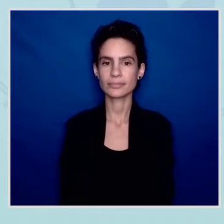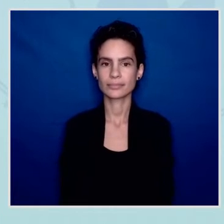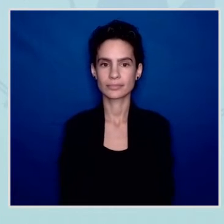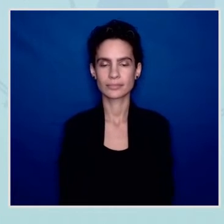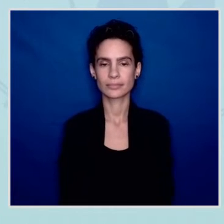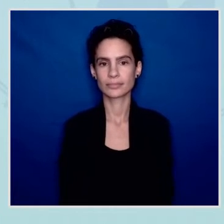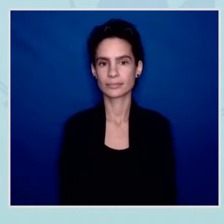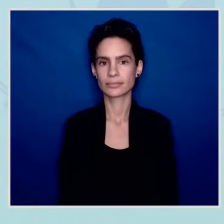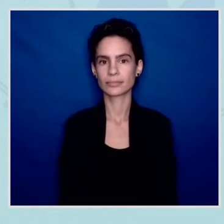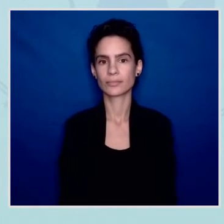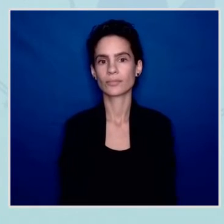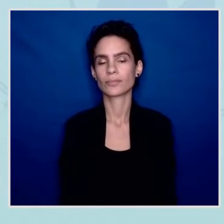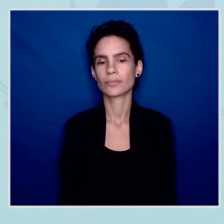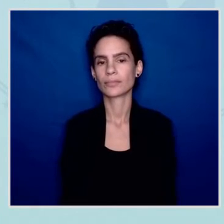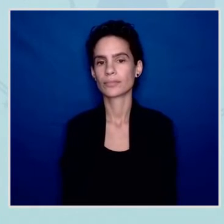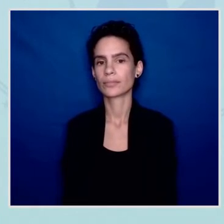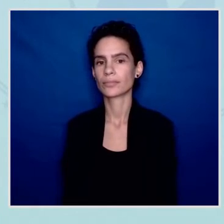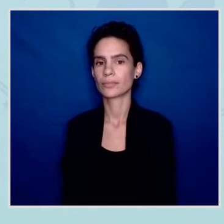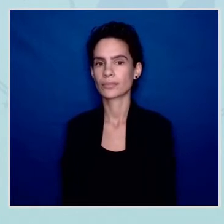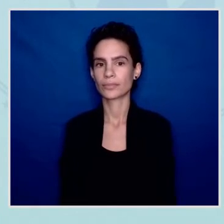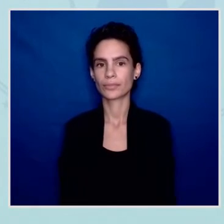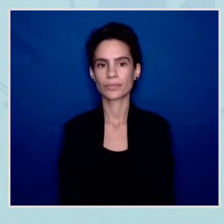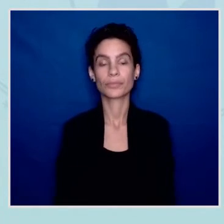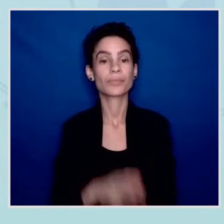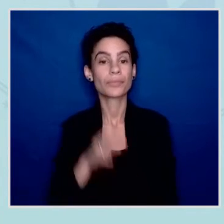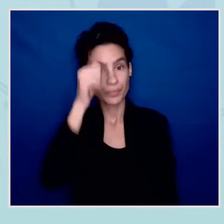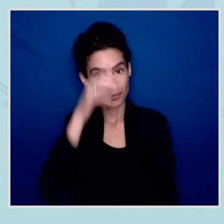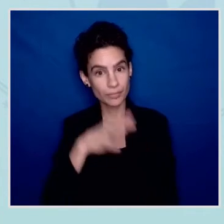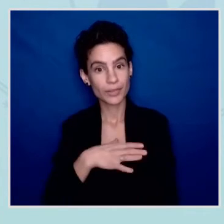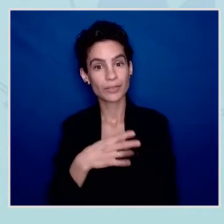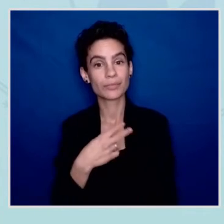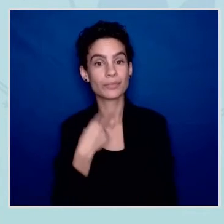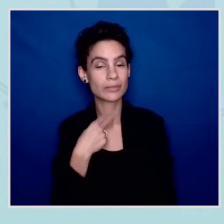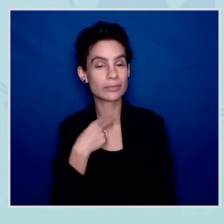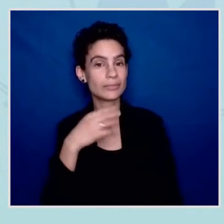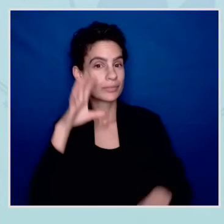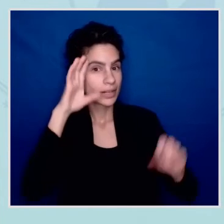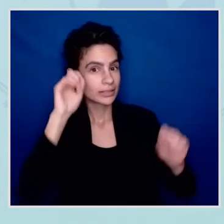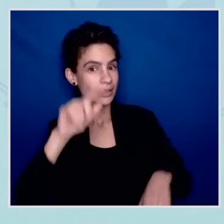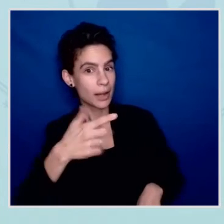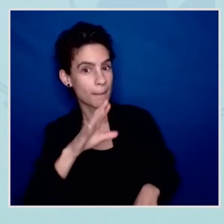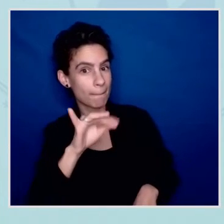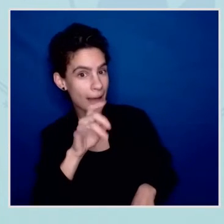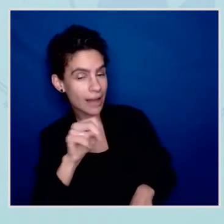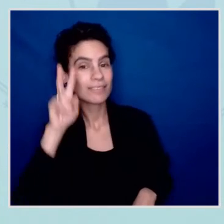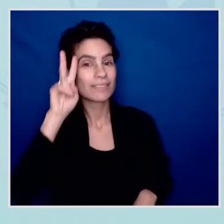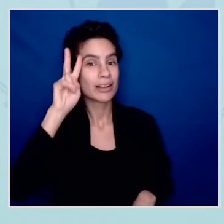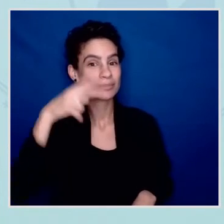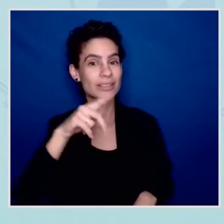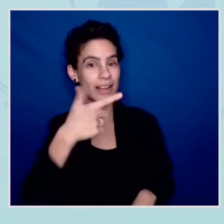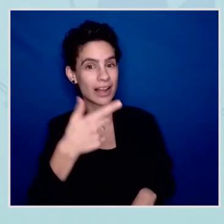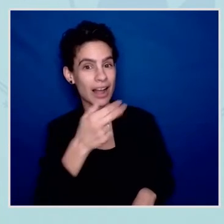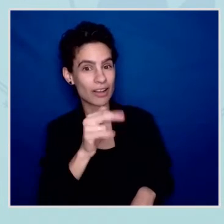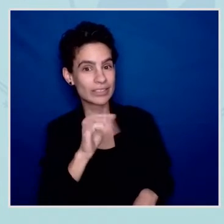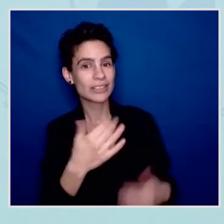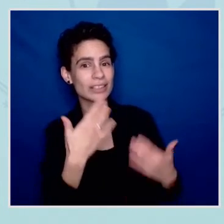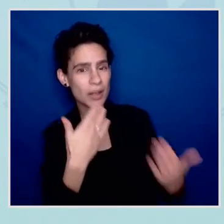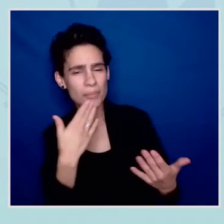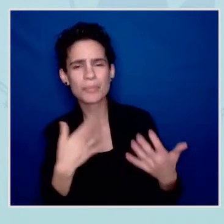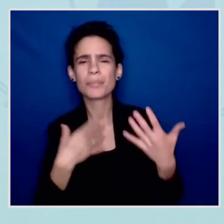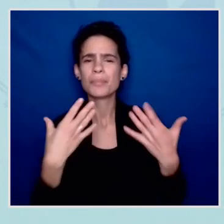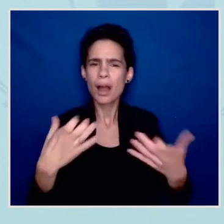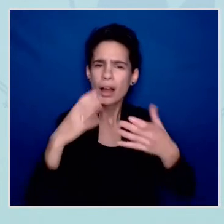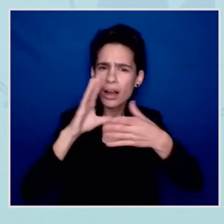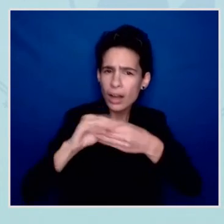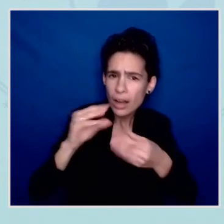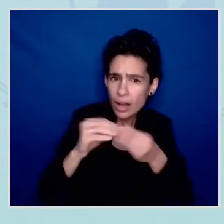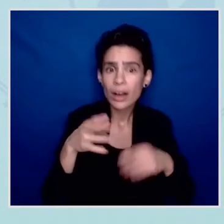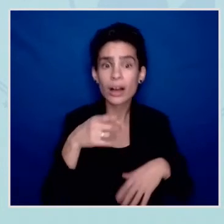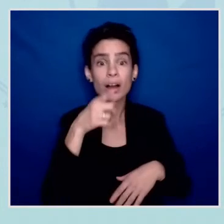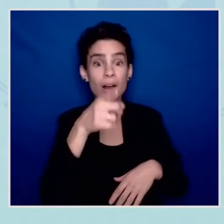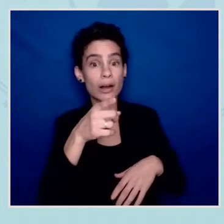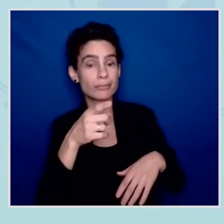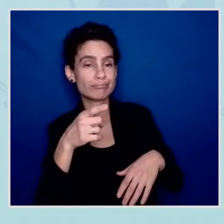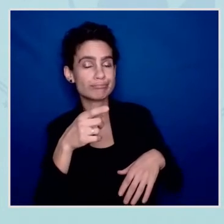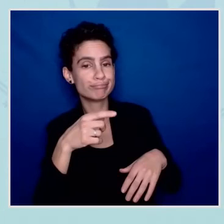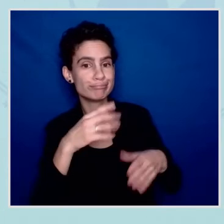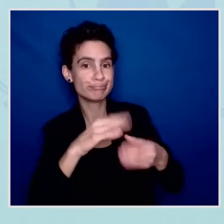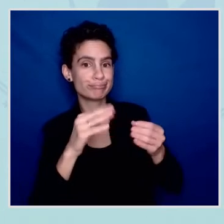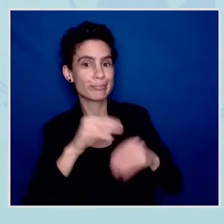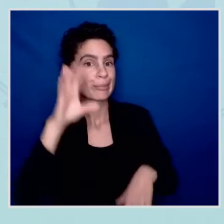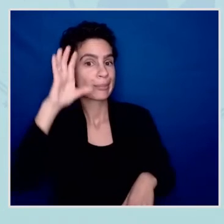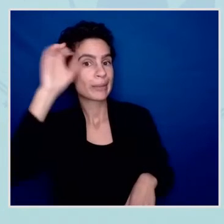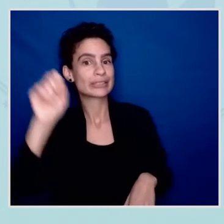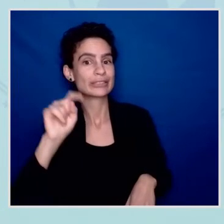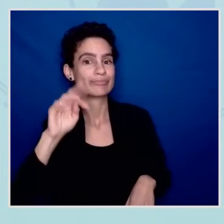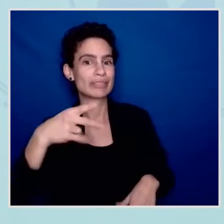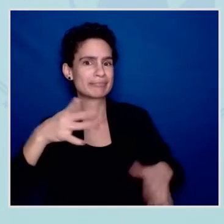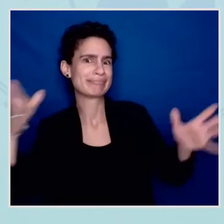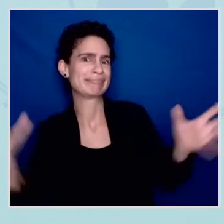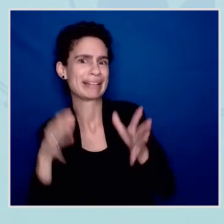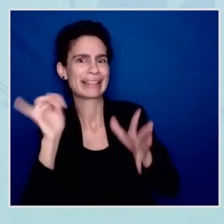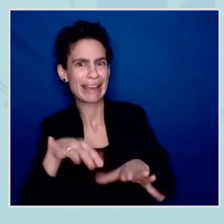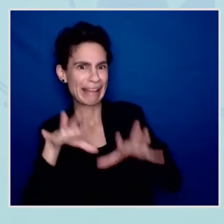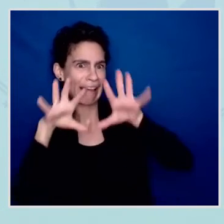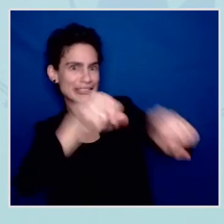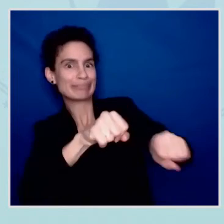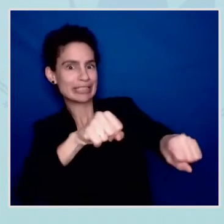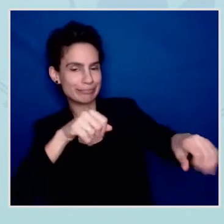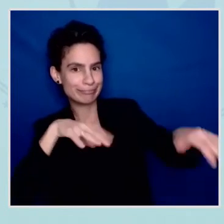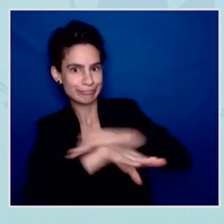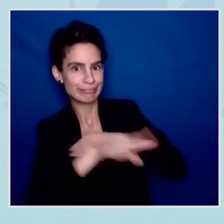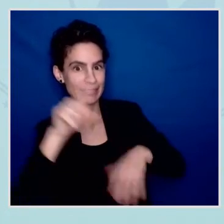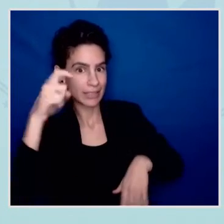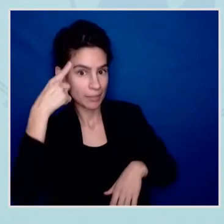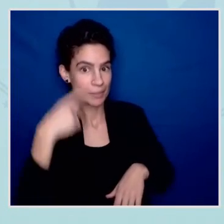THANK YOU.